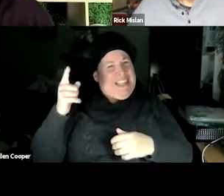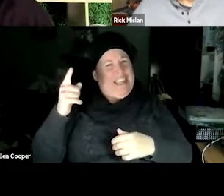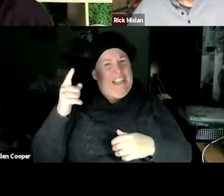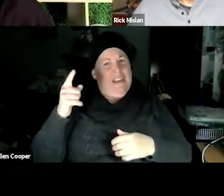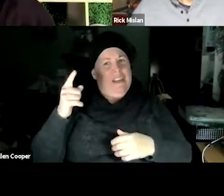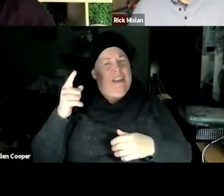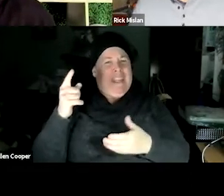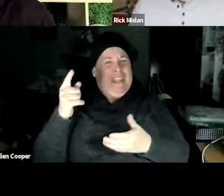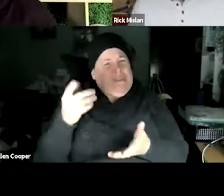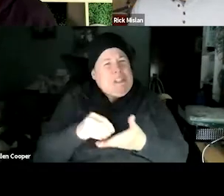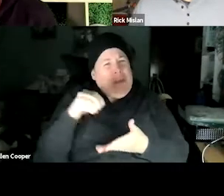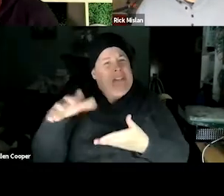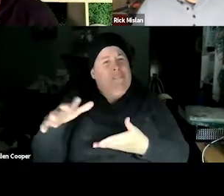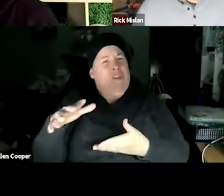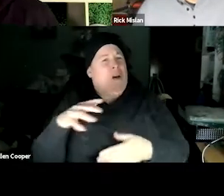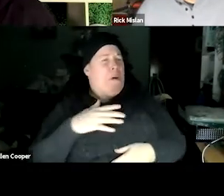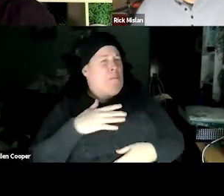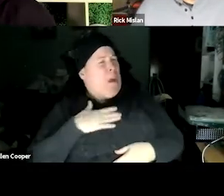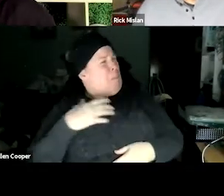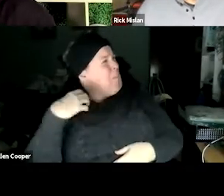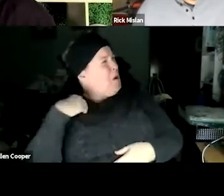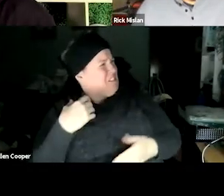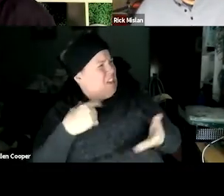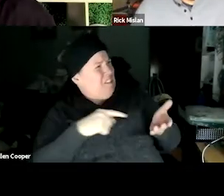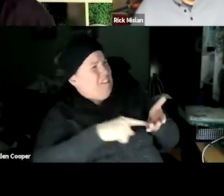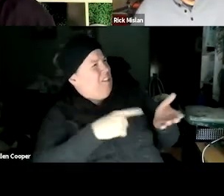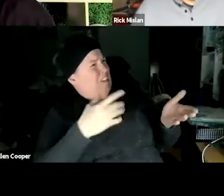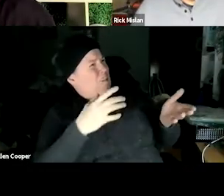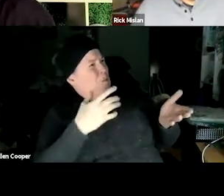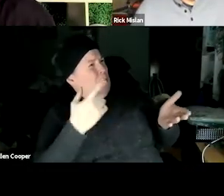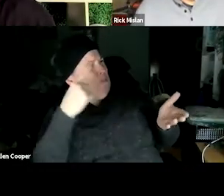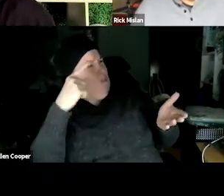CalebBarlow: My boss is like what the hell is this Caleb. I said, Oh, it's another sock